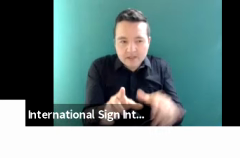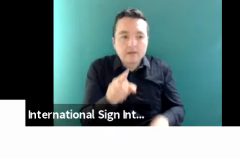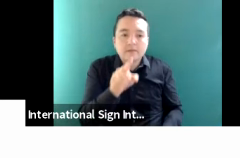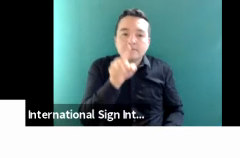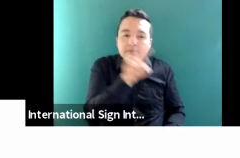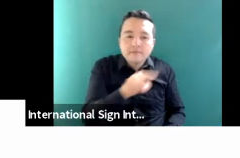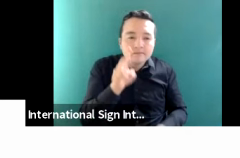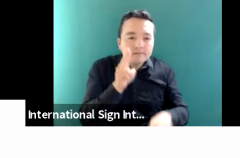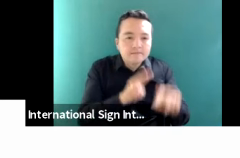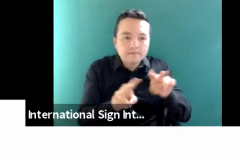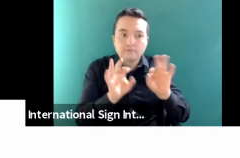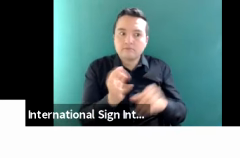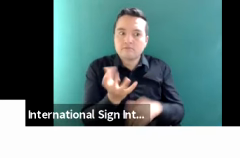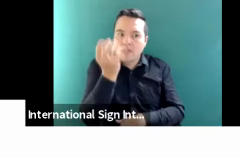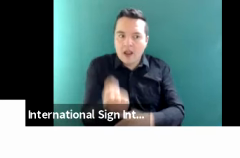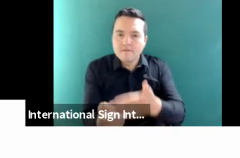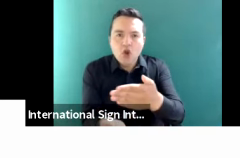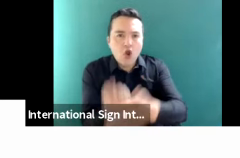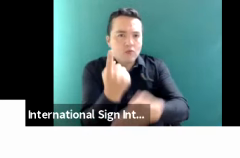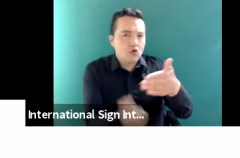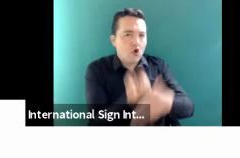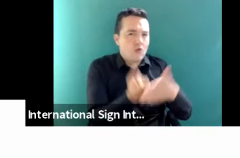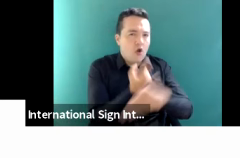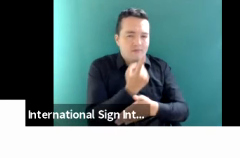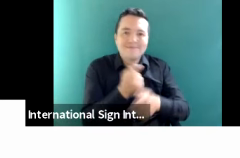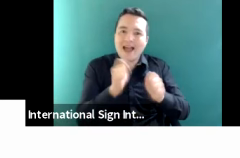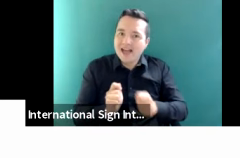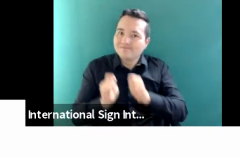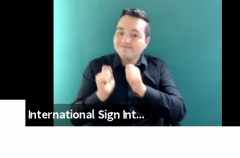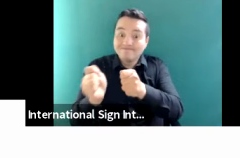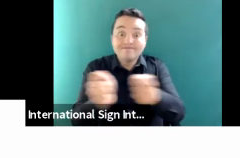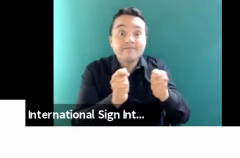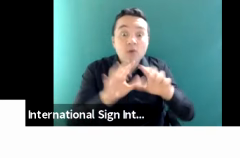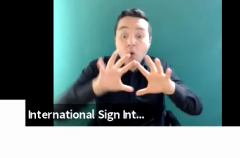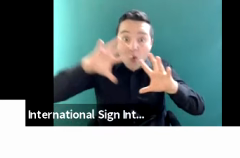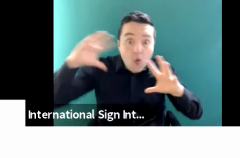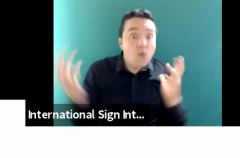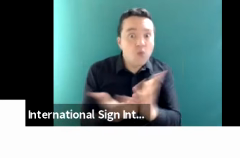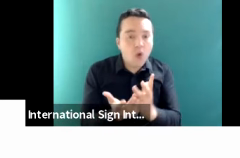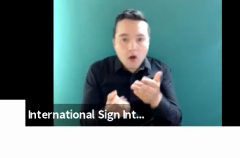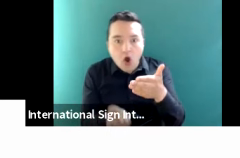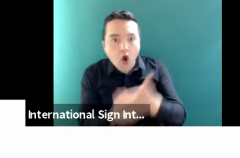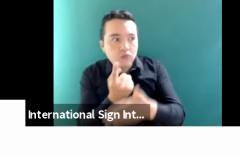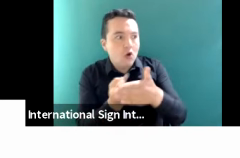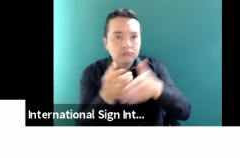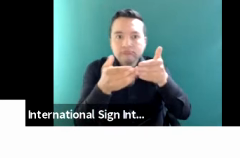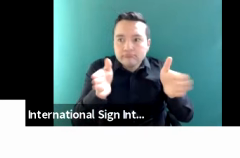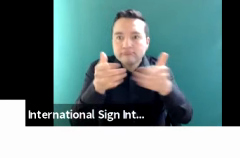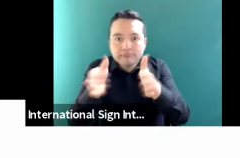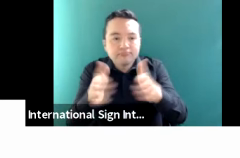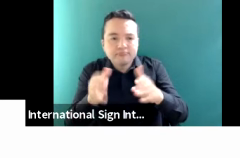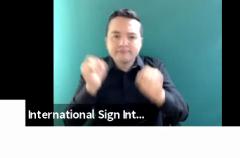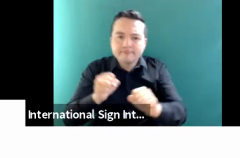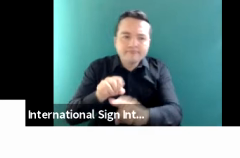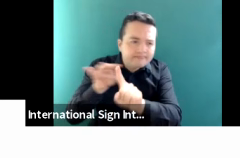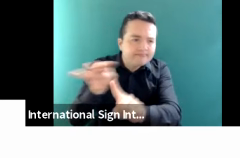Qatar, Israel, Australia, France, United Kingdom, United States, Italy, Malta, South Africa, Brazil and Uruguay.